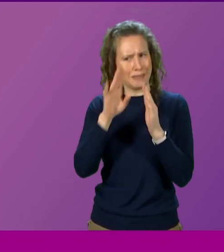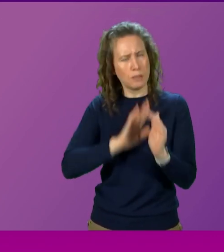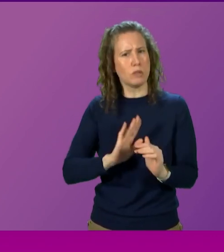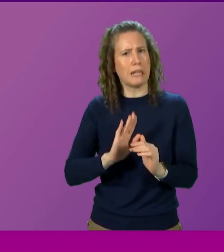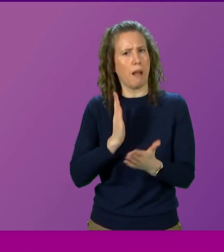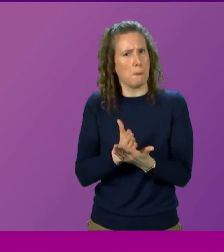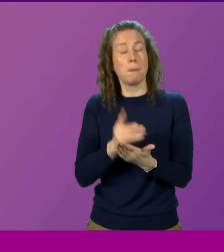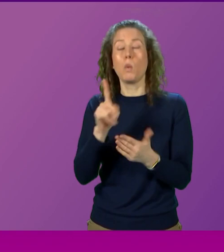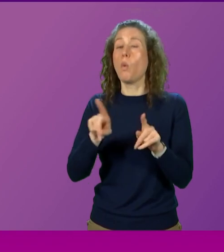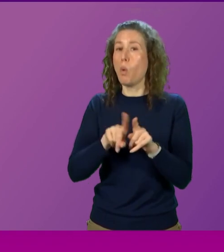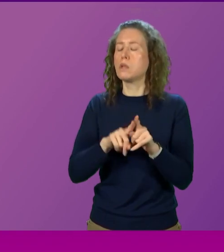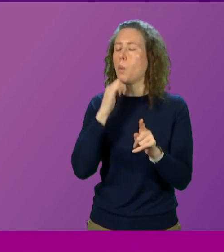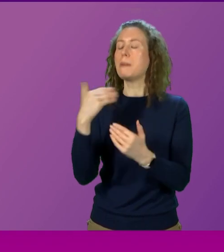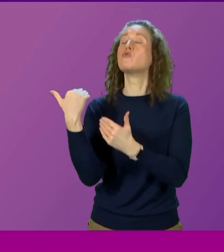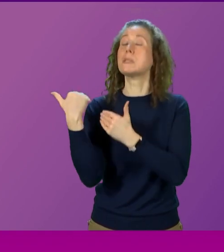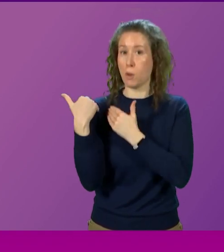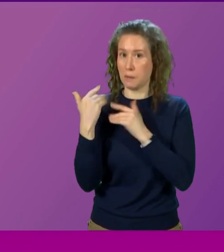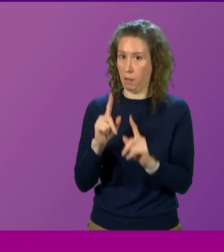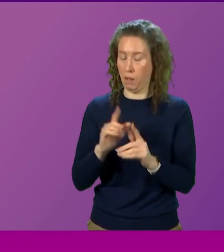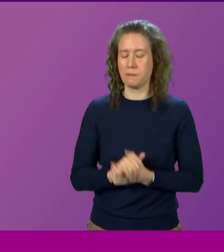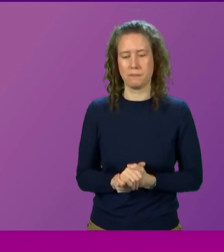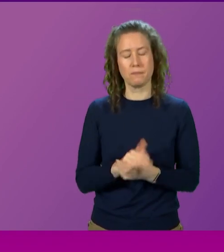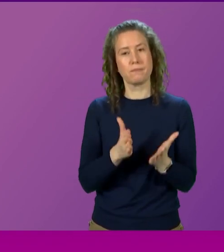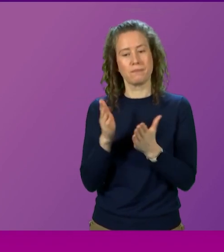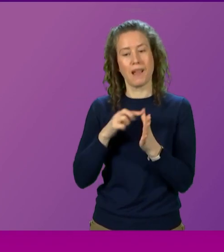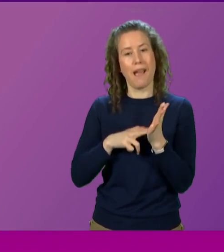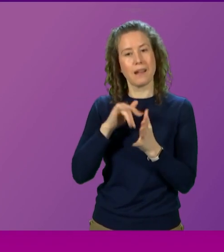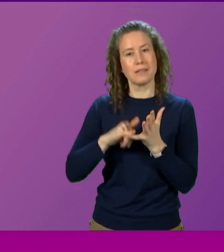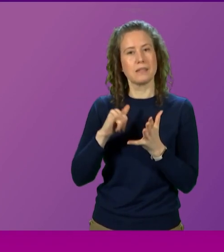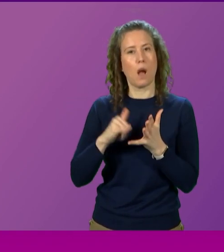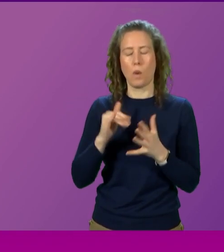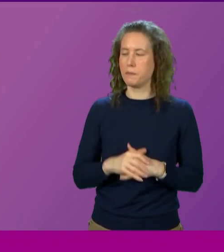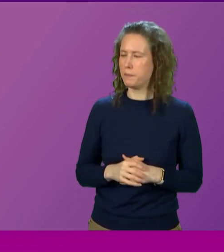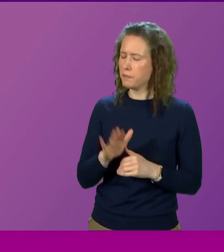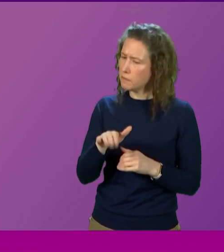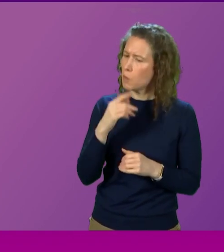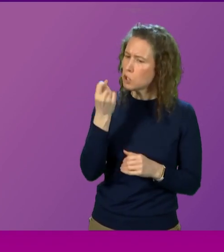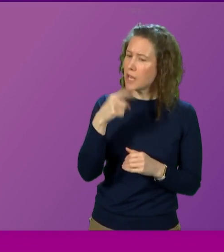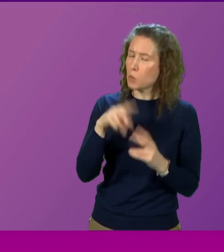I suggest that the First Minister watch the documentary that I referred to and that she